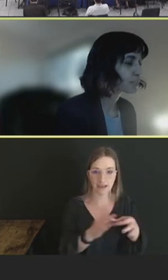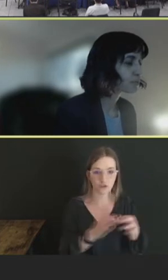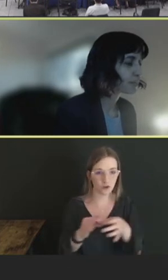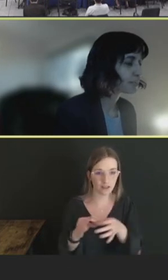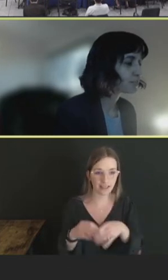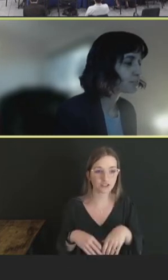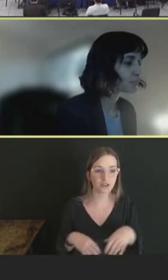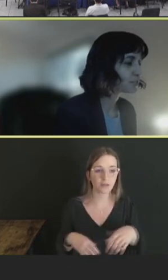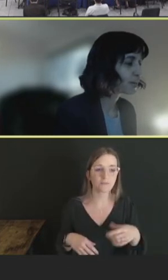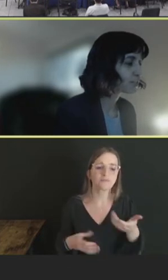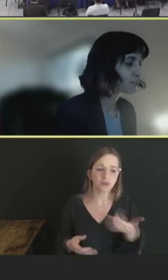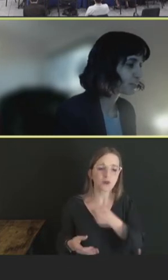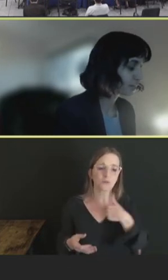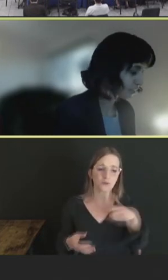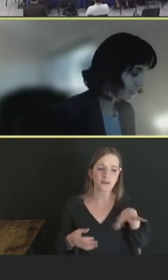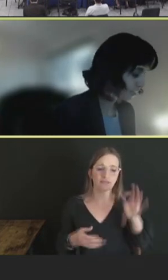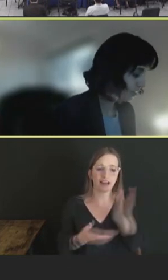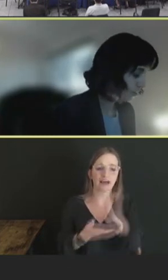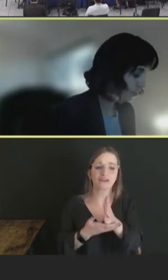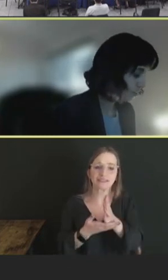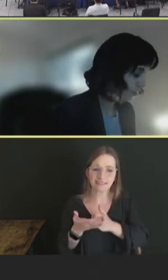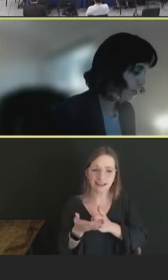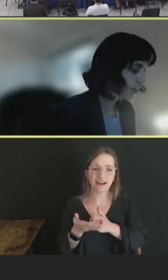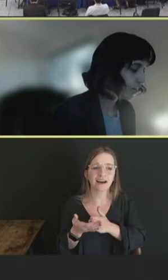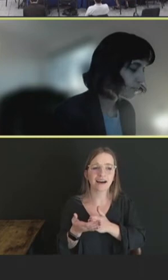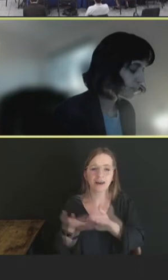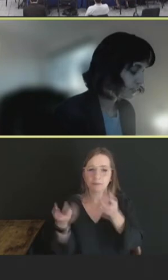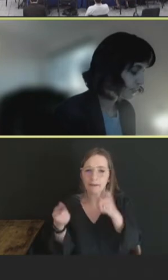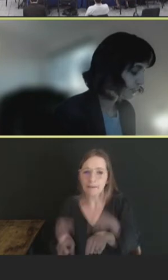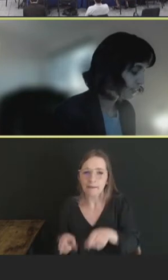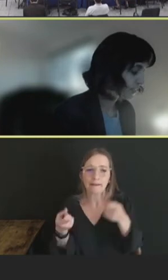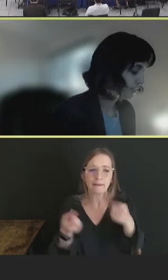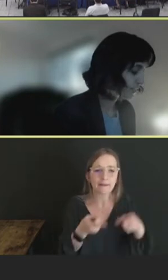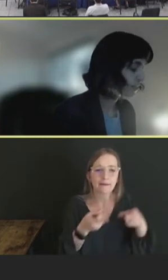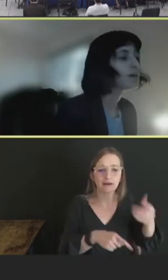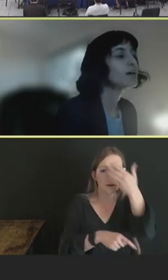expected due to chance when conducting a large number of statistical tests.